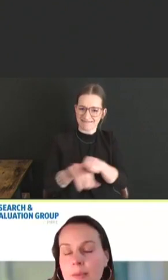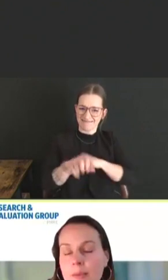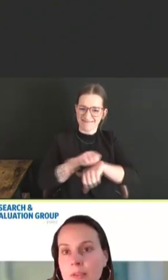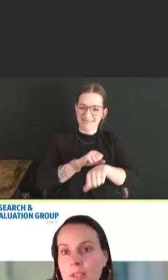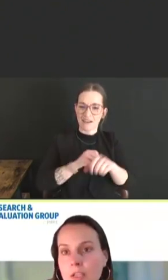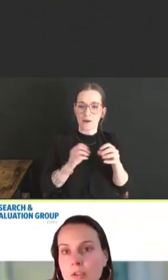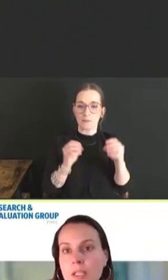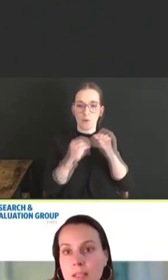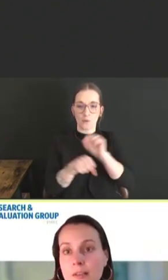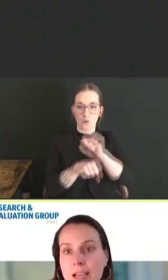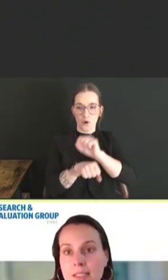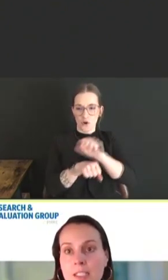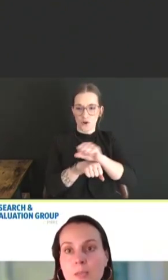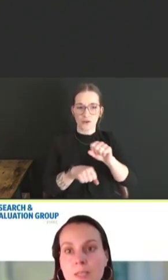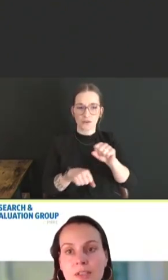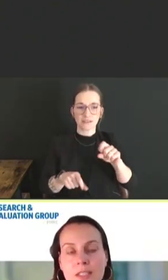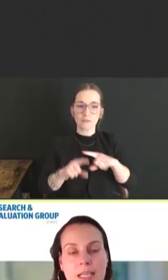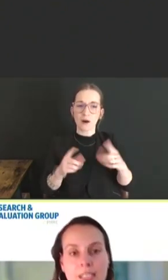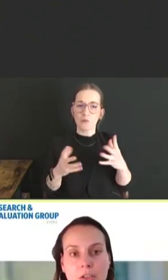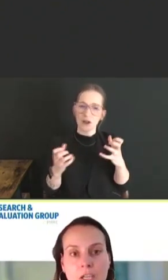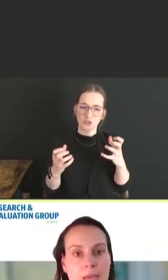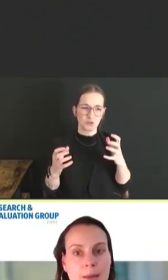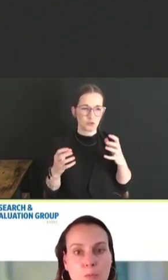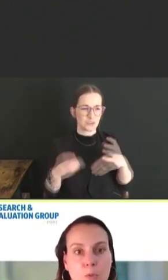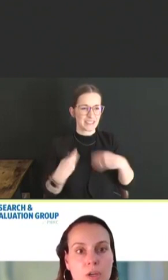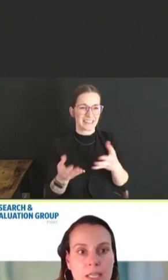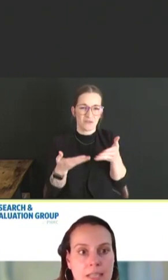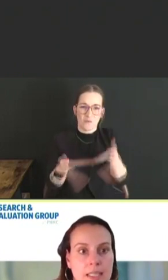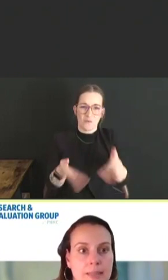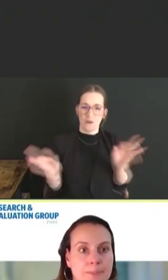about, you know, the vaccine-specific slides that are coming up. We'll go to the next slide.